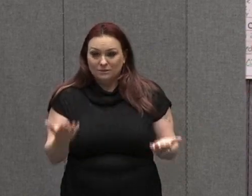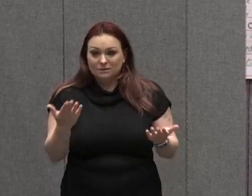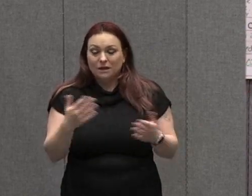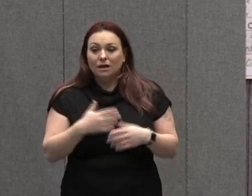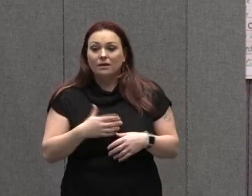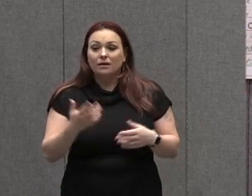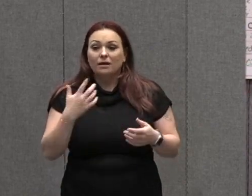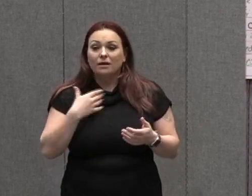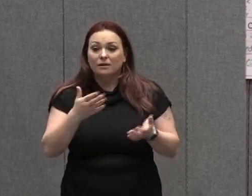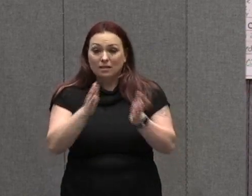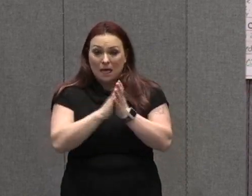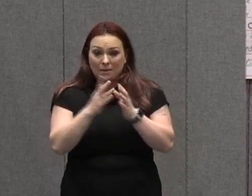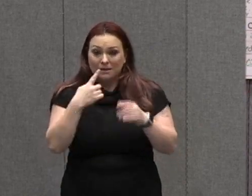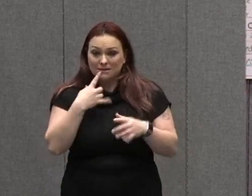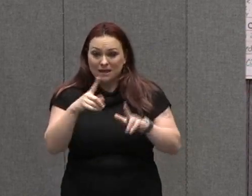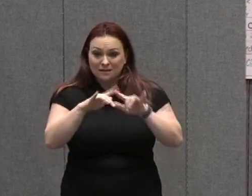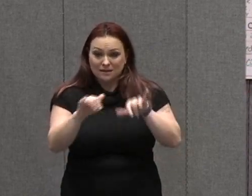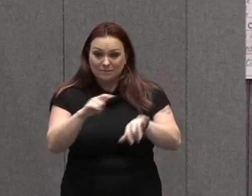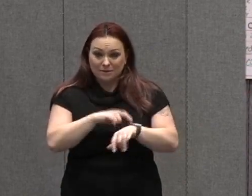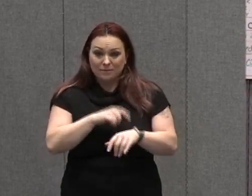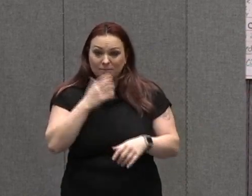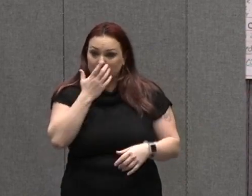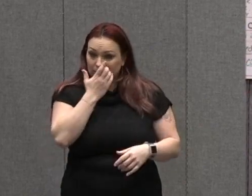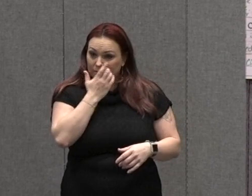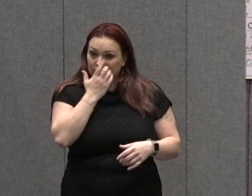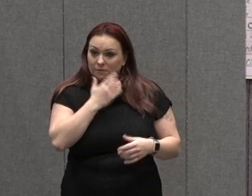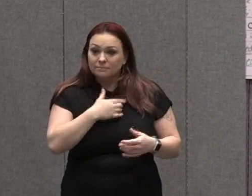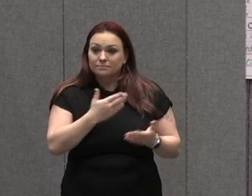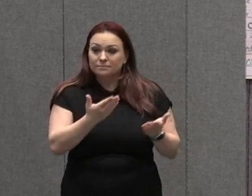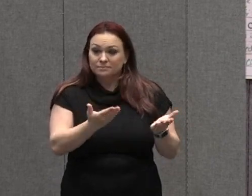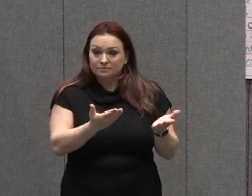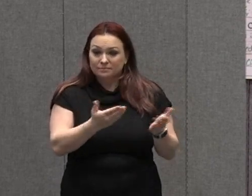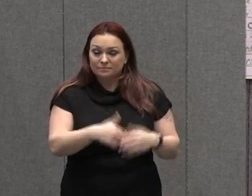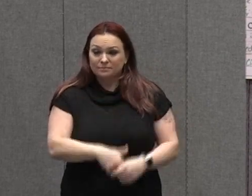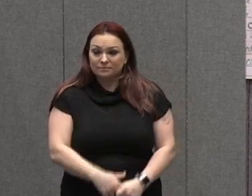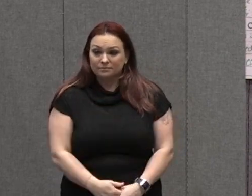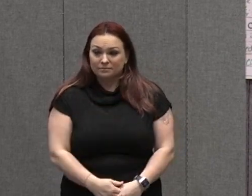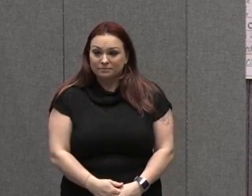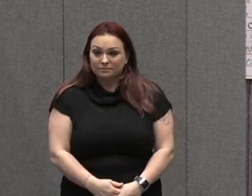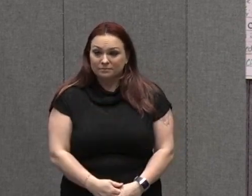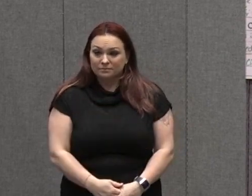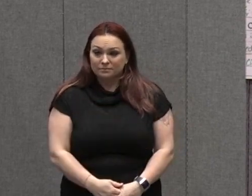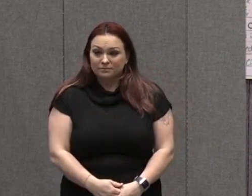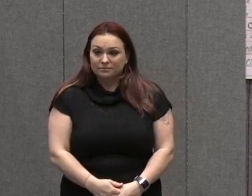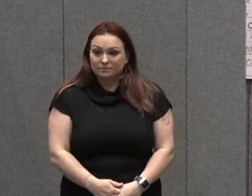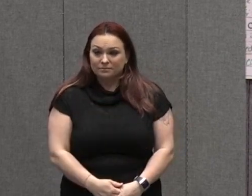Clap and say it, here you go. (clapping to the rhythm)